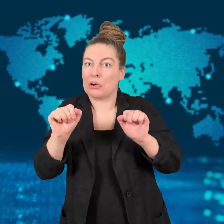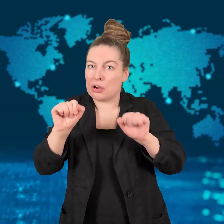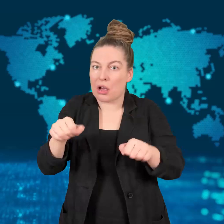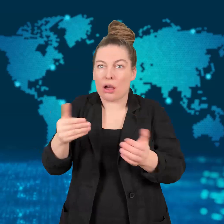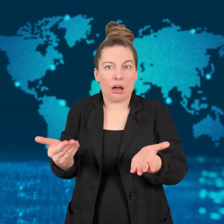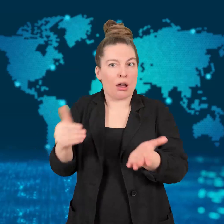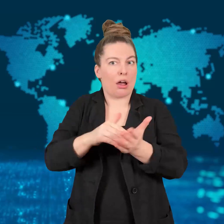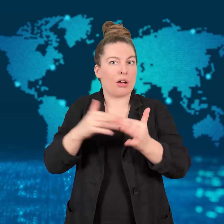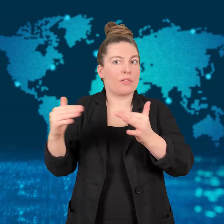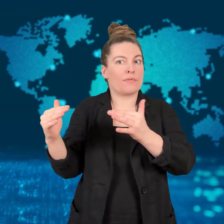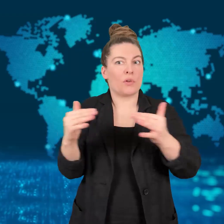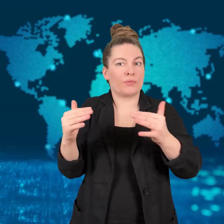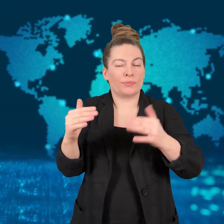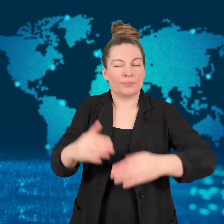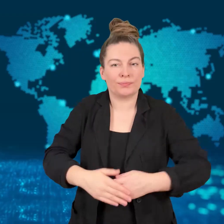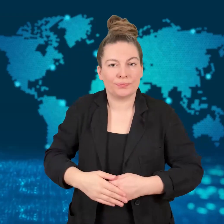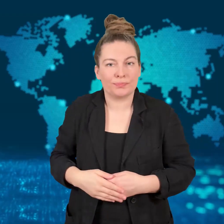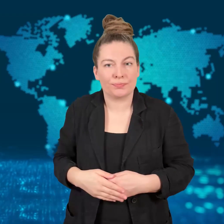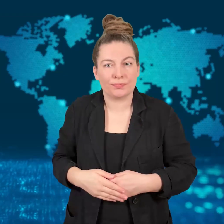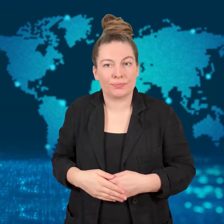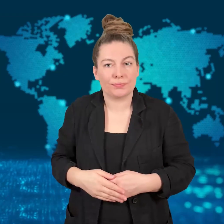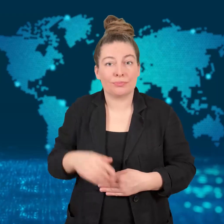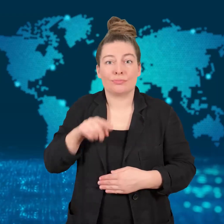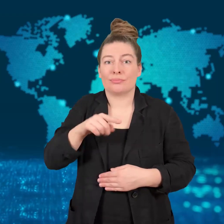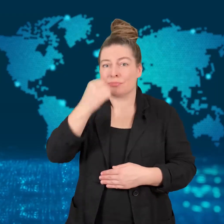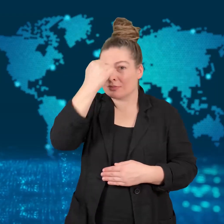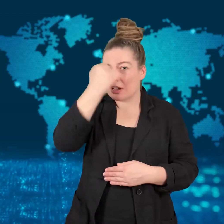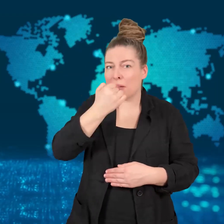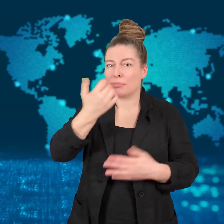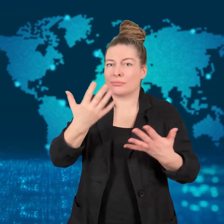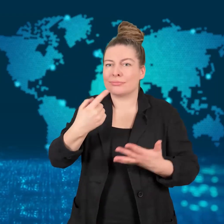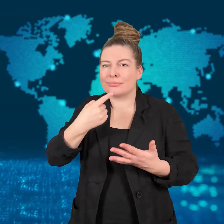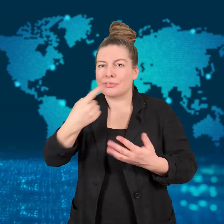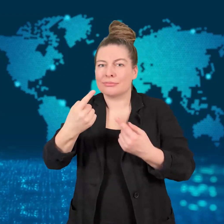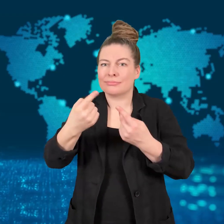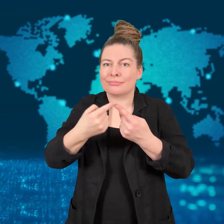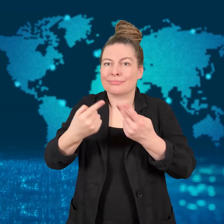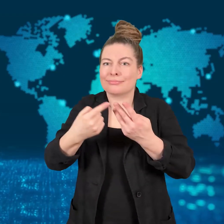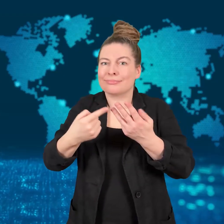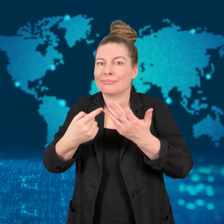and the war resumes. Hamas' threats came as soon as